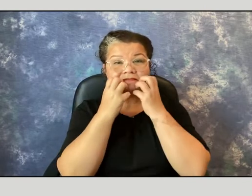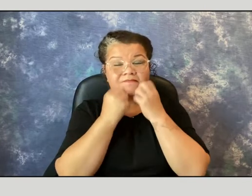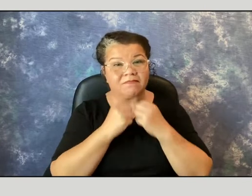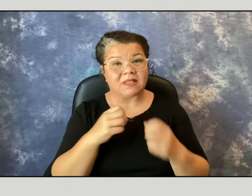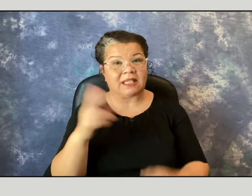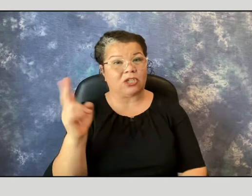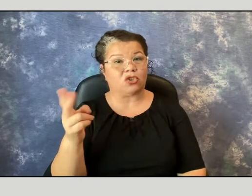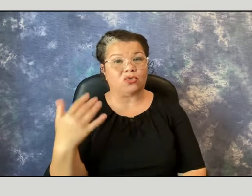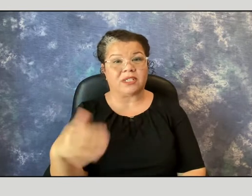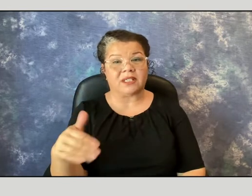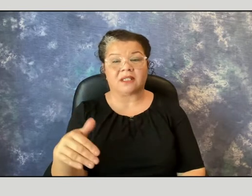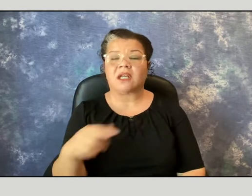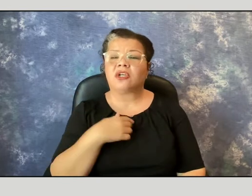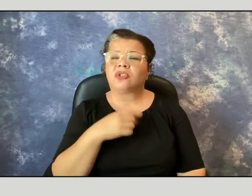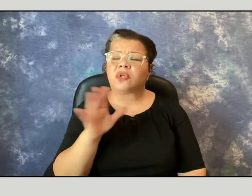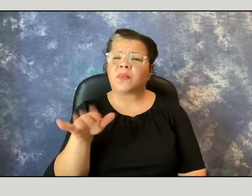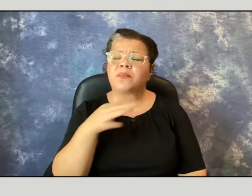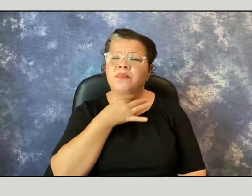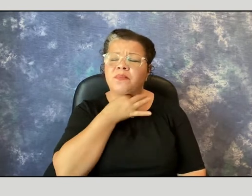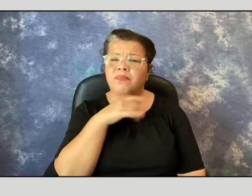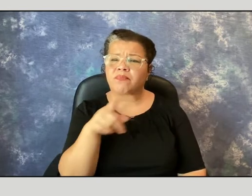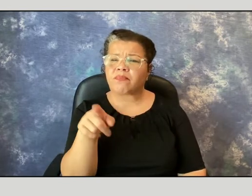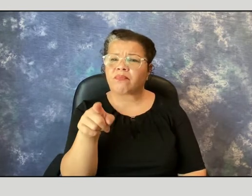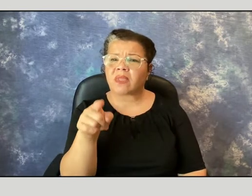about contextualizing Puerto Rico in the Caribbean,